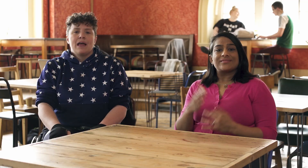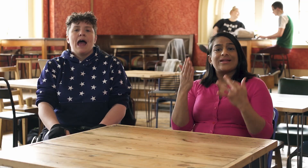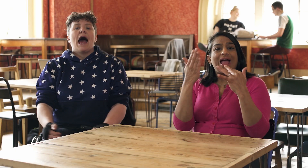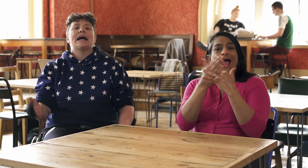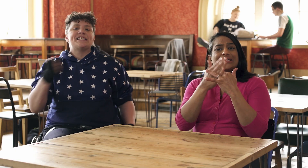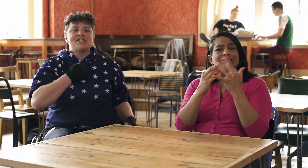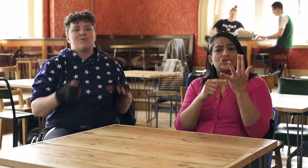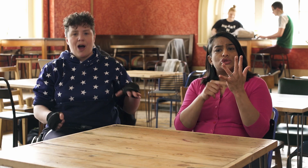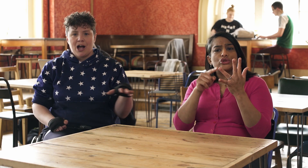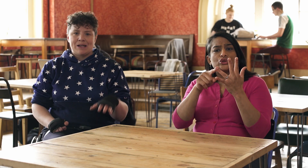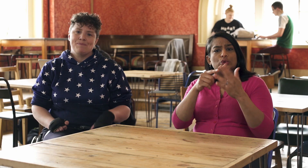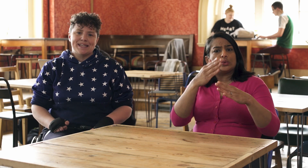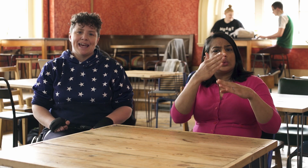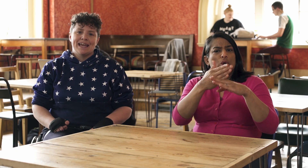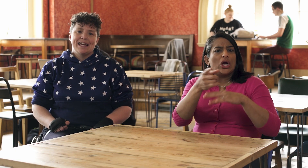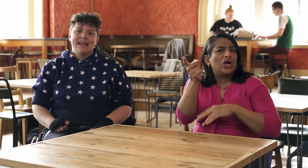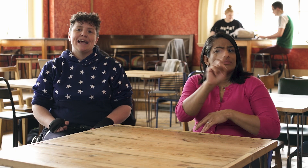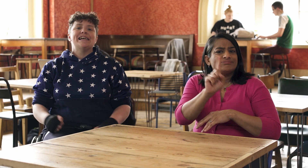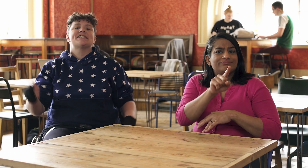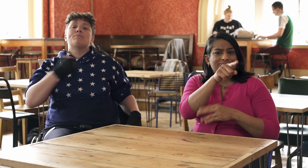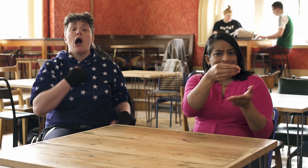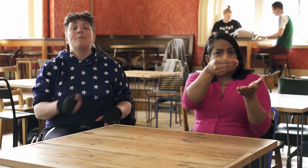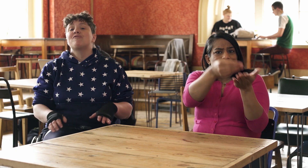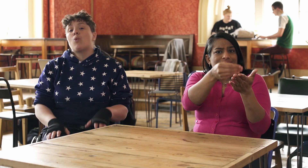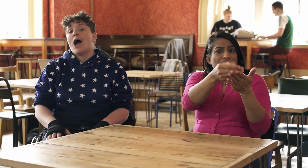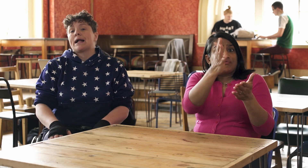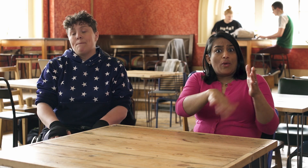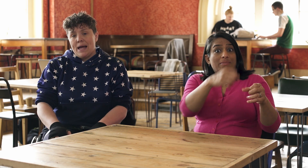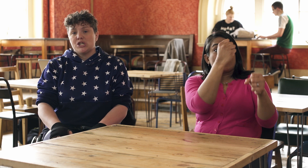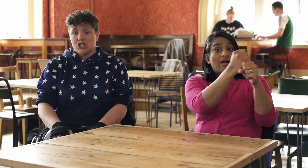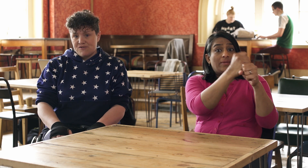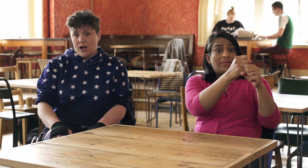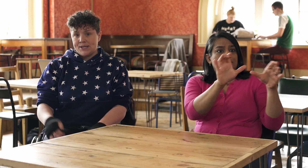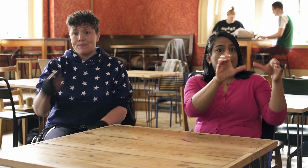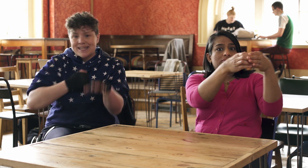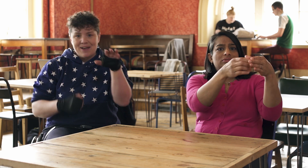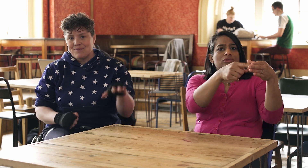Access to Work biscuit is a Department for Work and Pensions fund biscuit